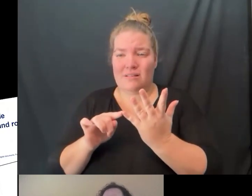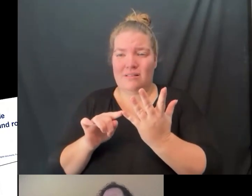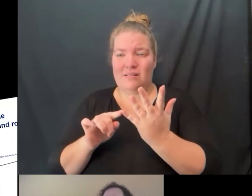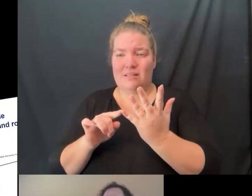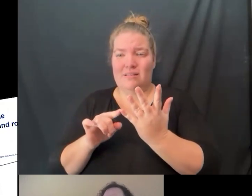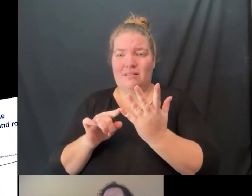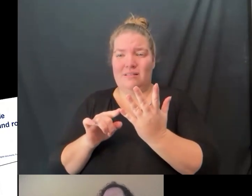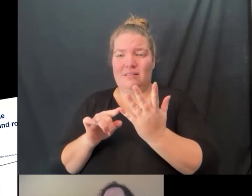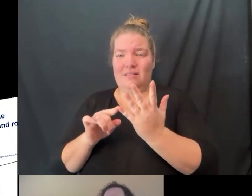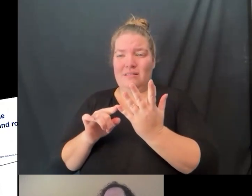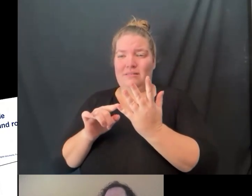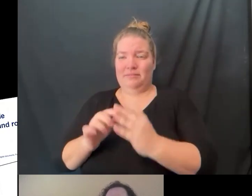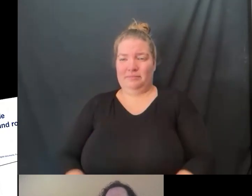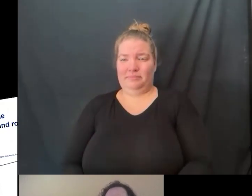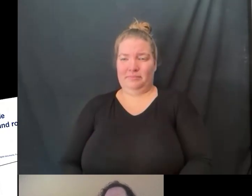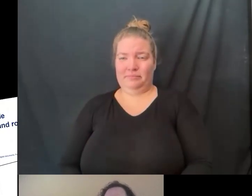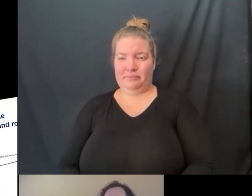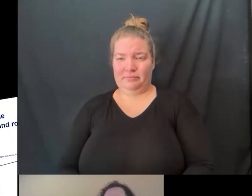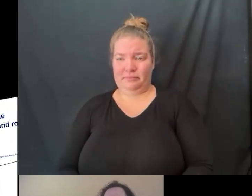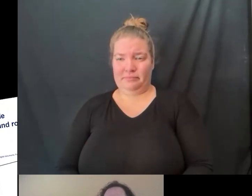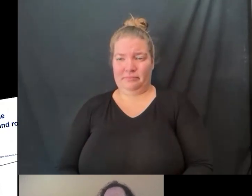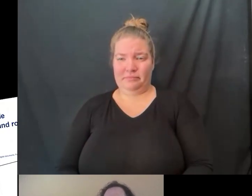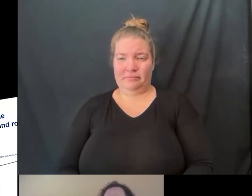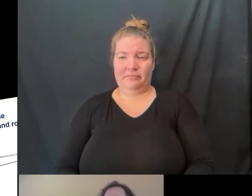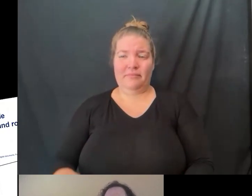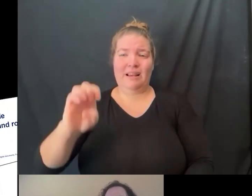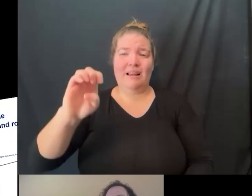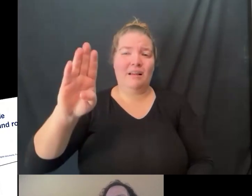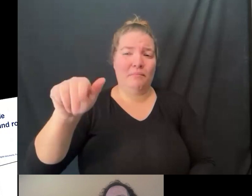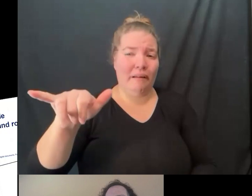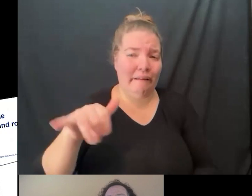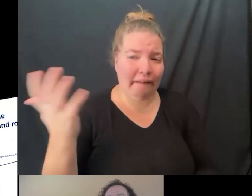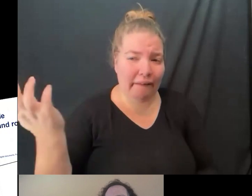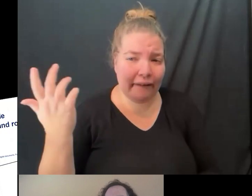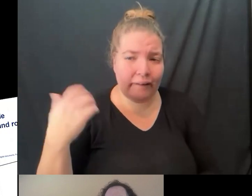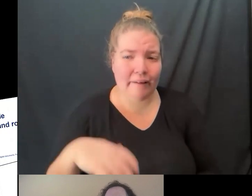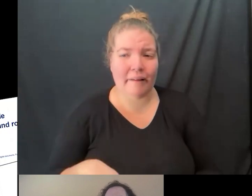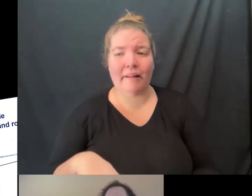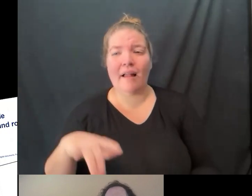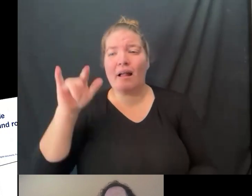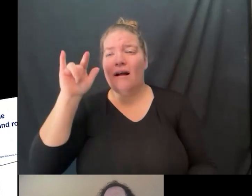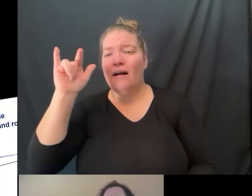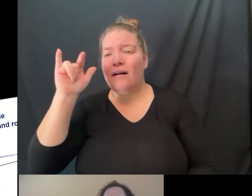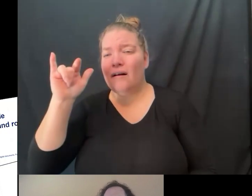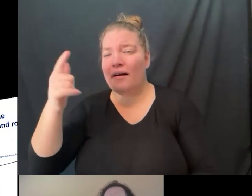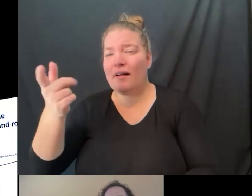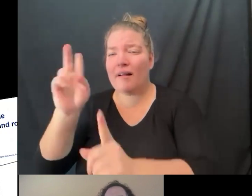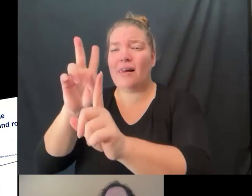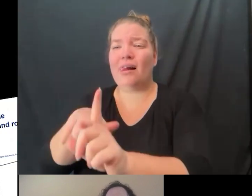And one of the exceptions is, well, I'm sorry, but the nature of eBay or the nature of an airline booking